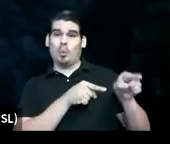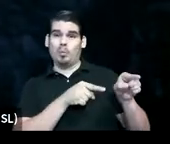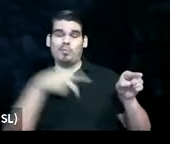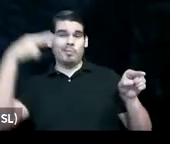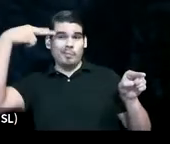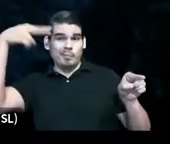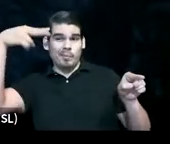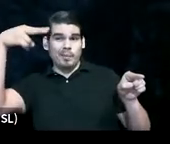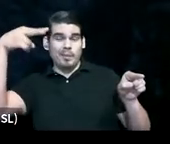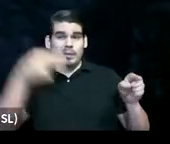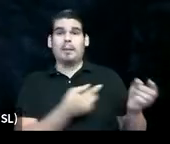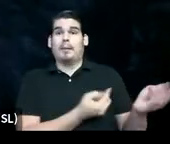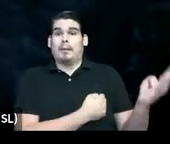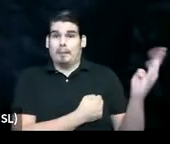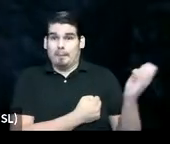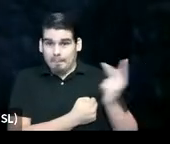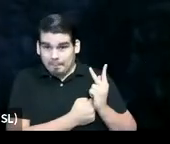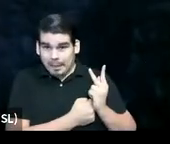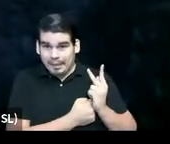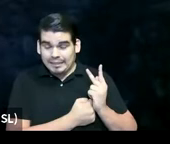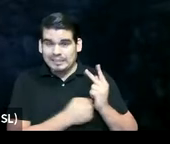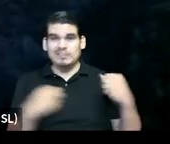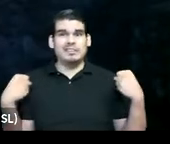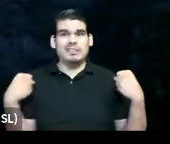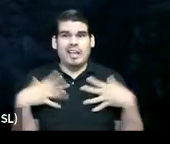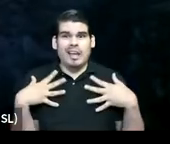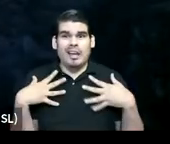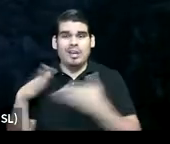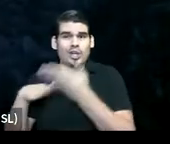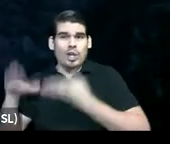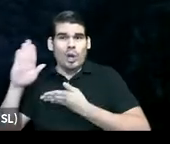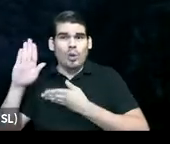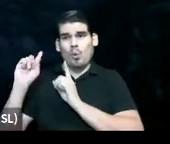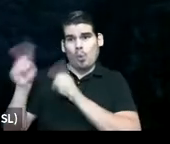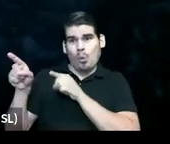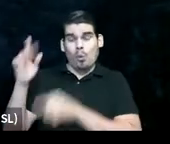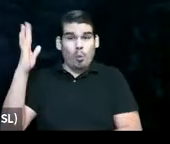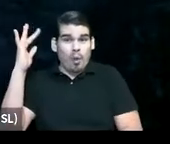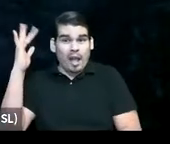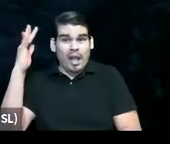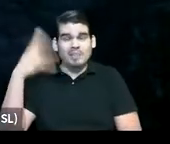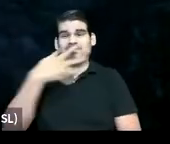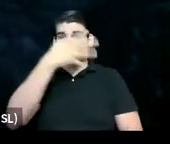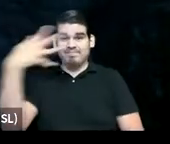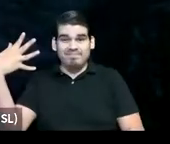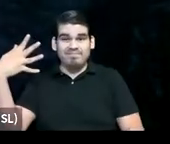how much do I tell them. Am I going to get like in trouble if I say anything. And then he'd like you now know where to go and the saddest thing is he applied to the college